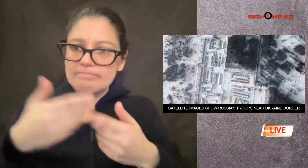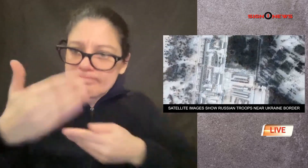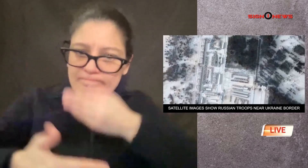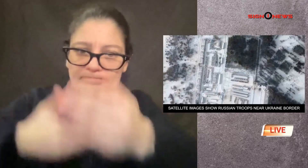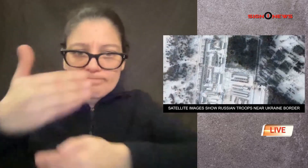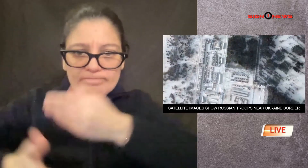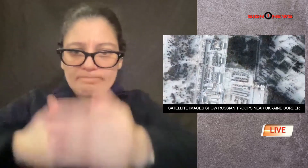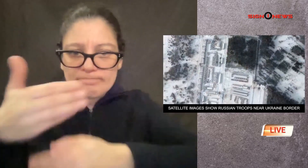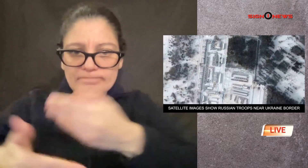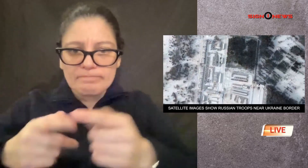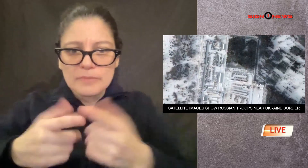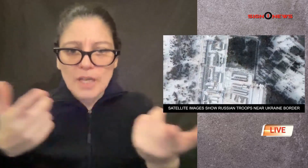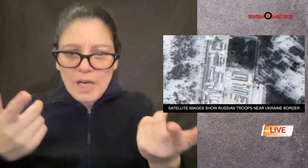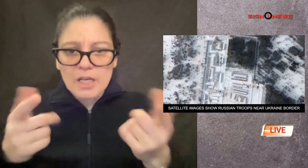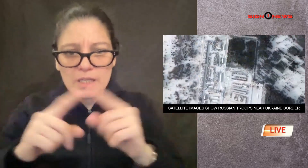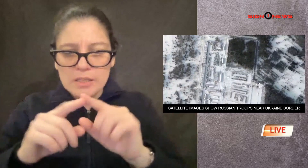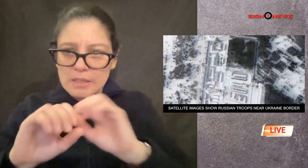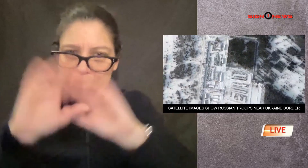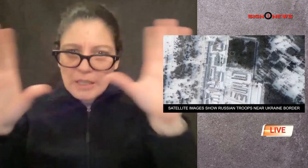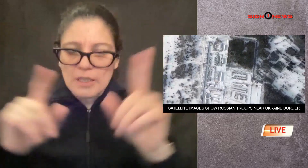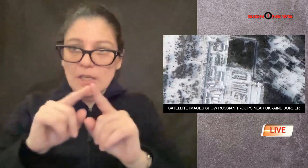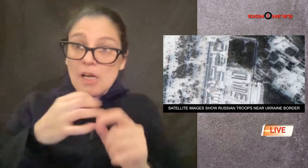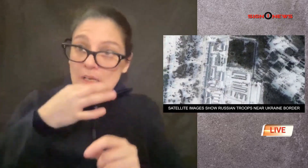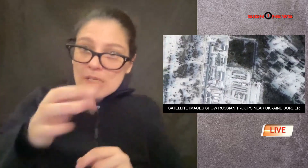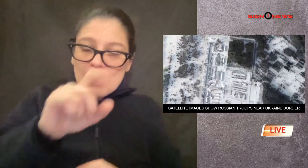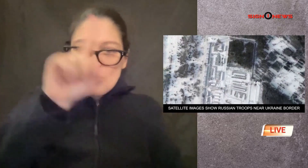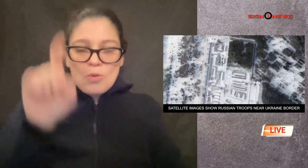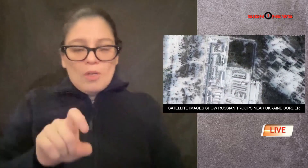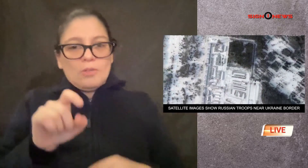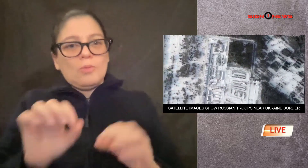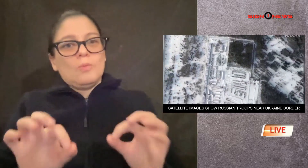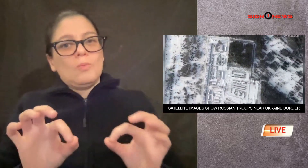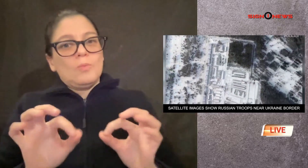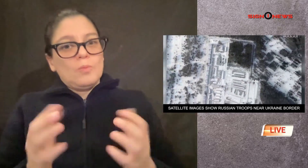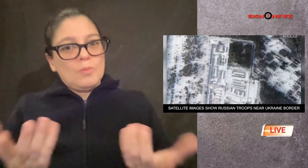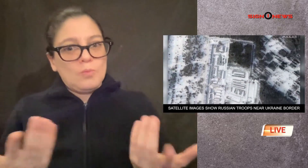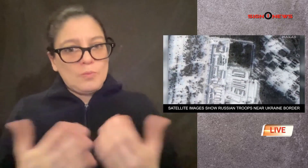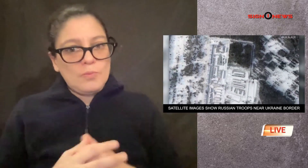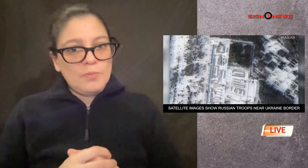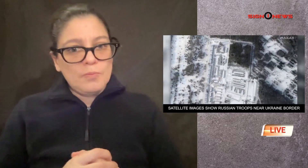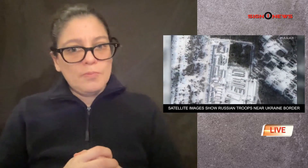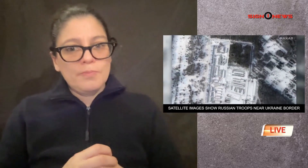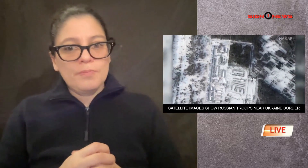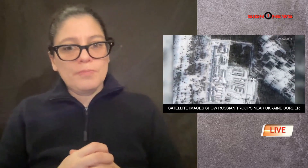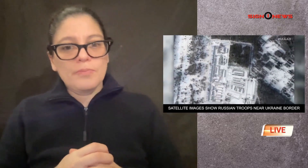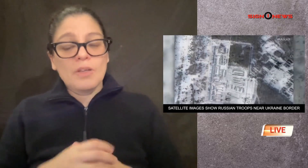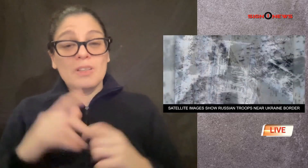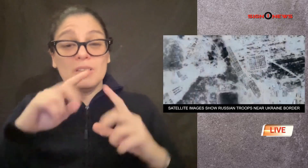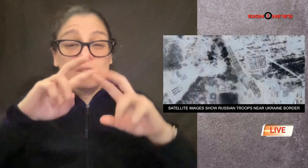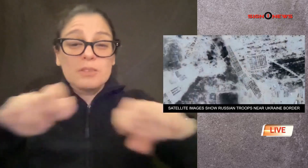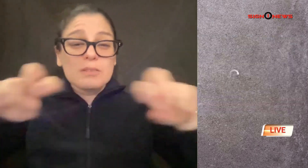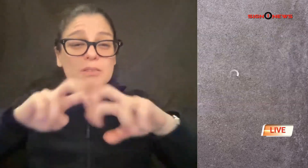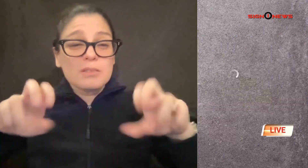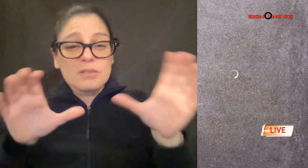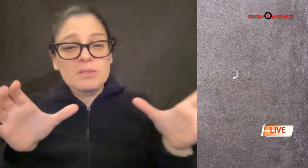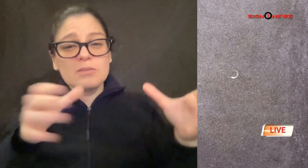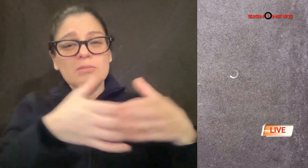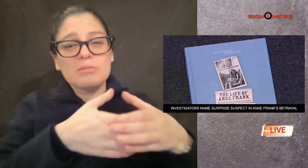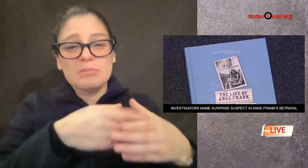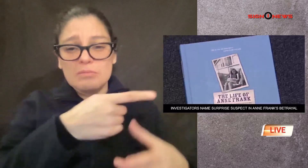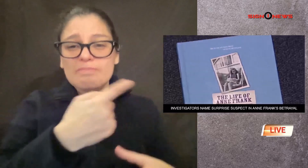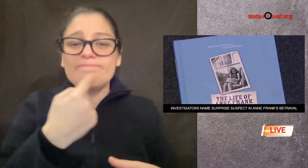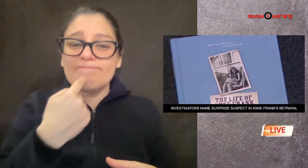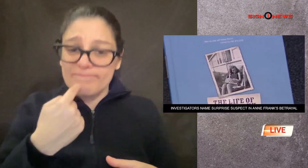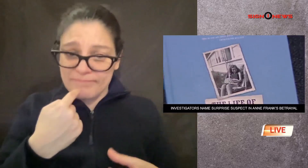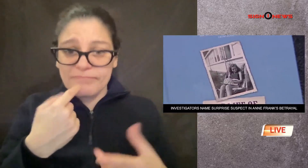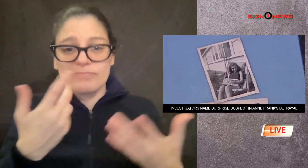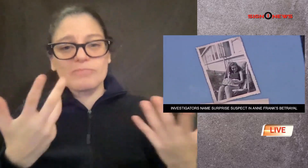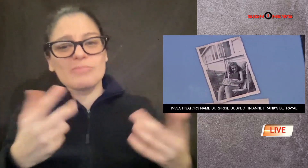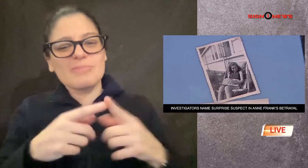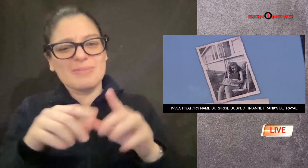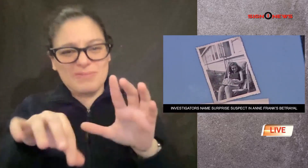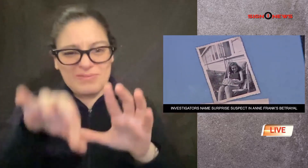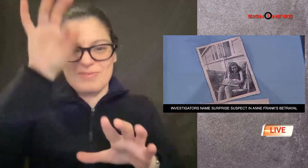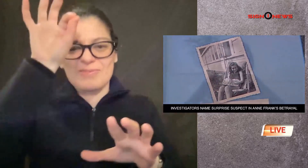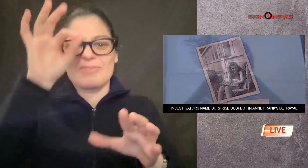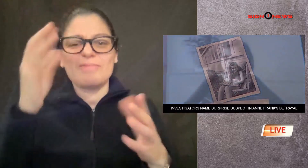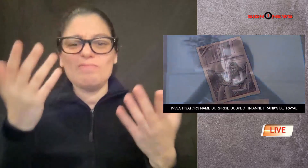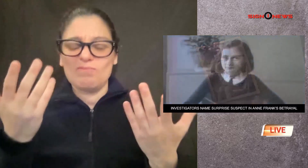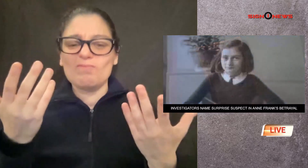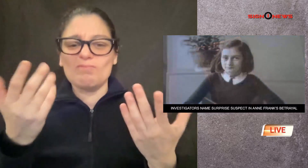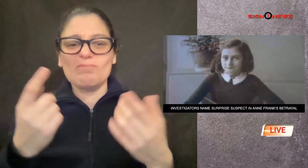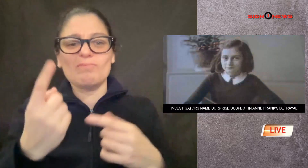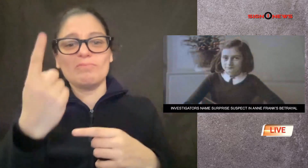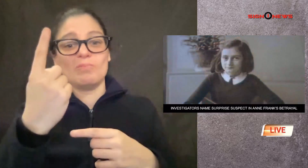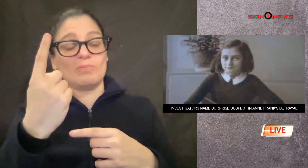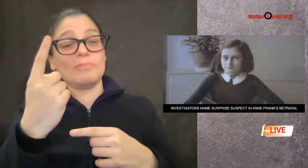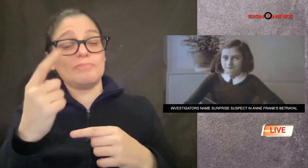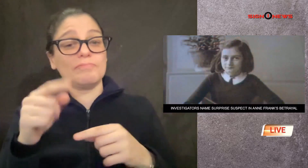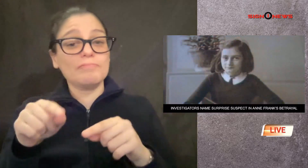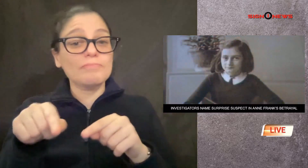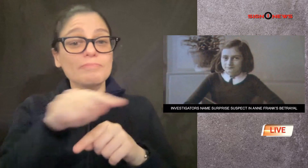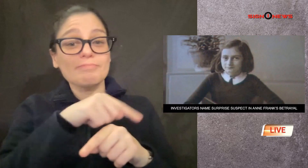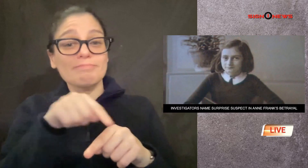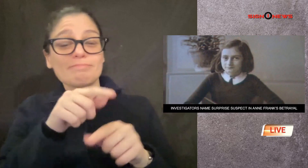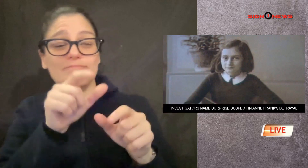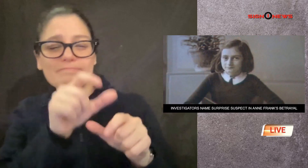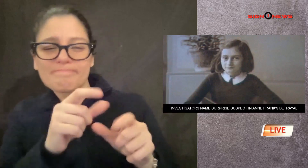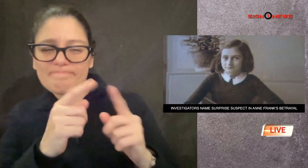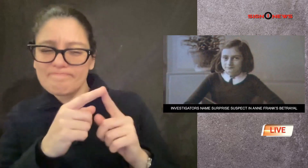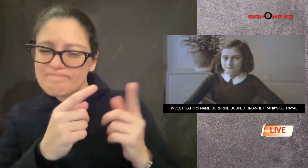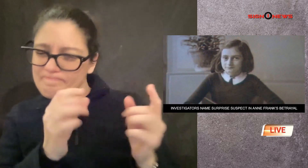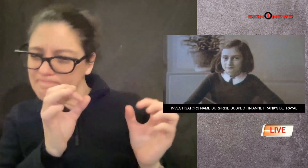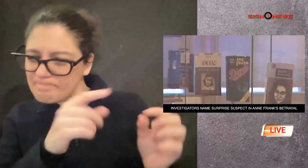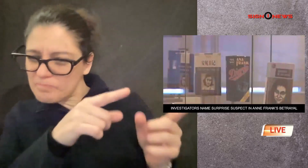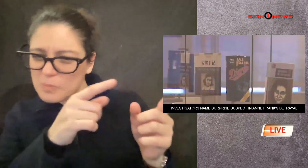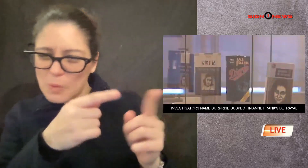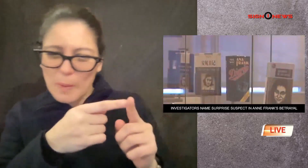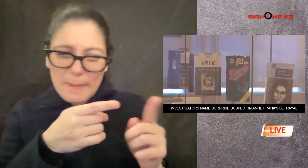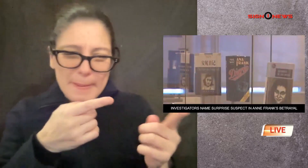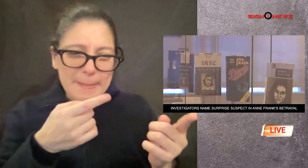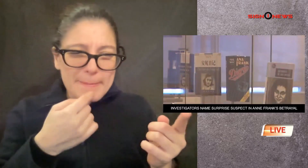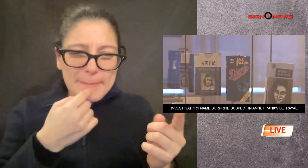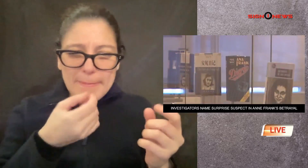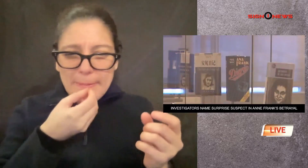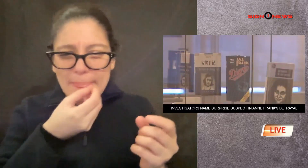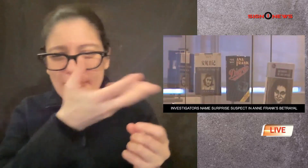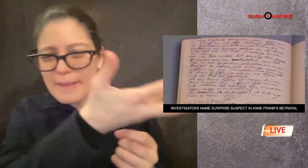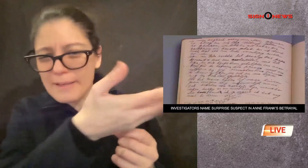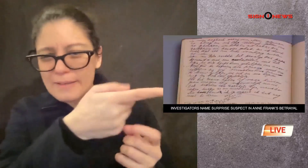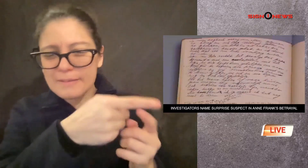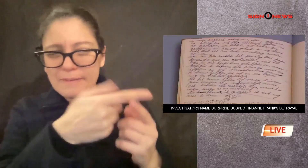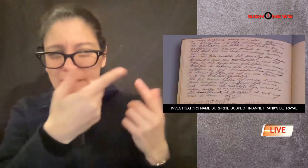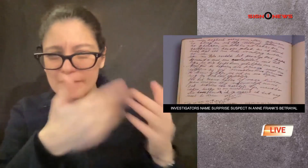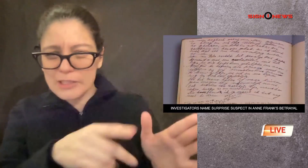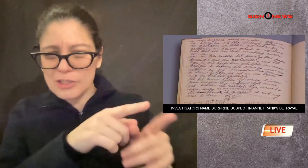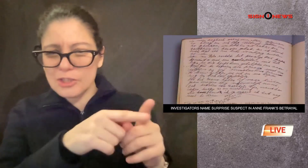of the matter